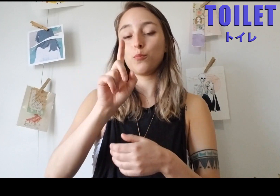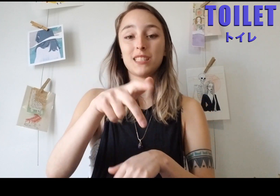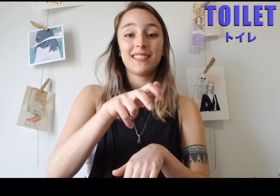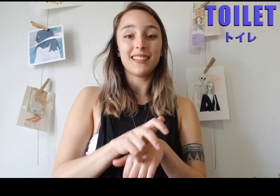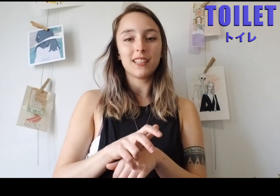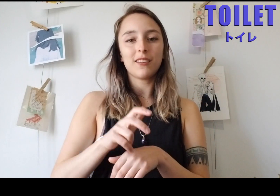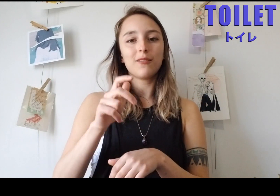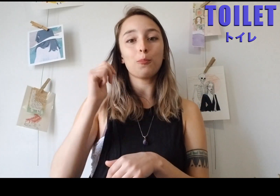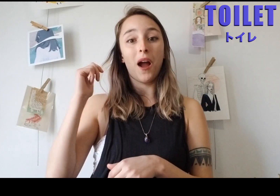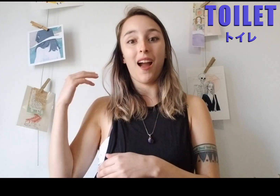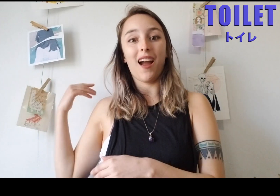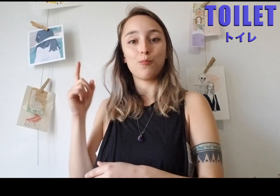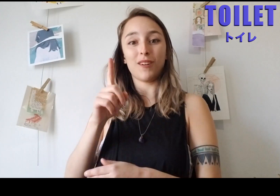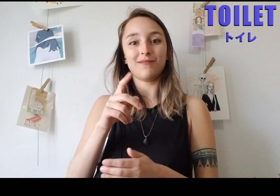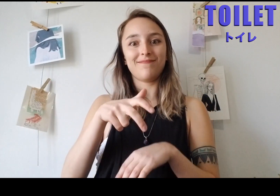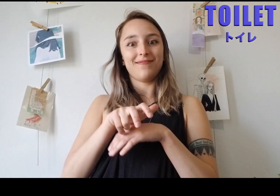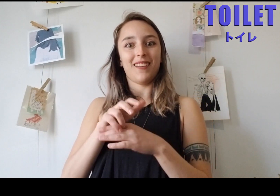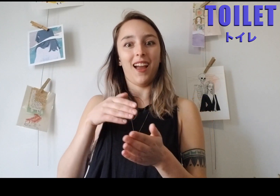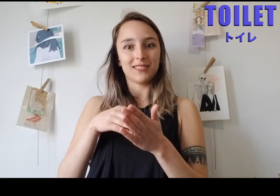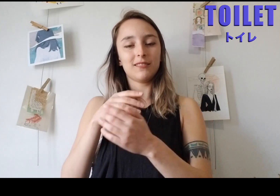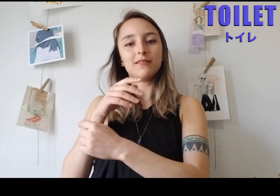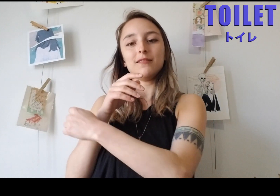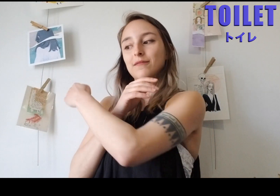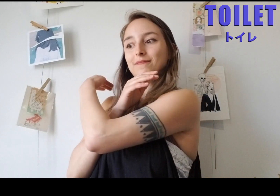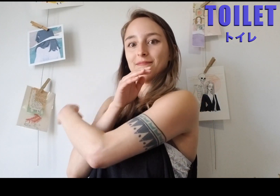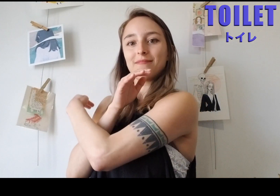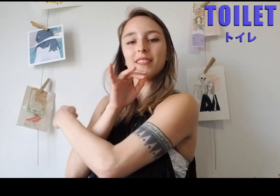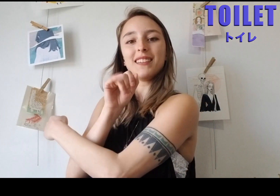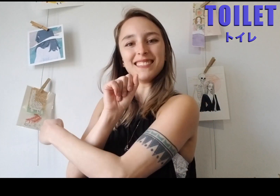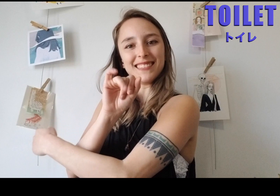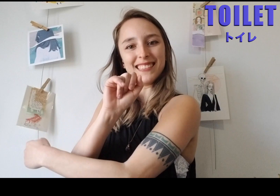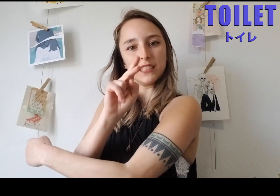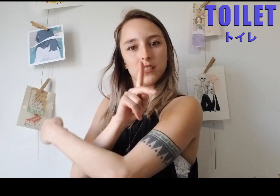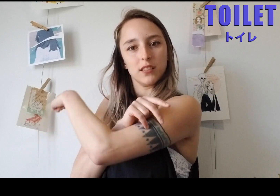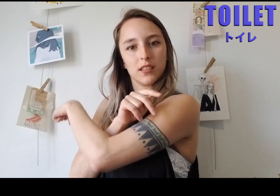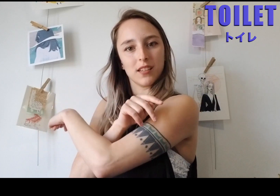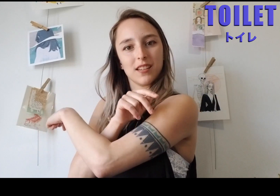Like, when you sit down at the toilet, where the tank normally is in the back, that is the sink.